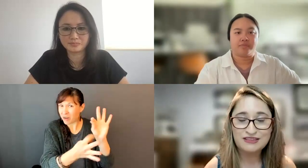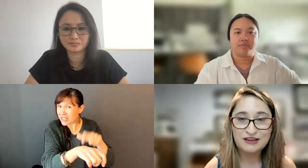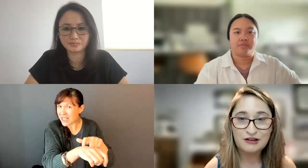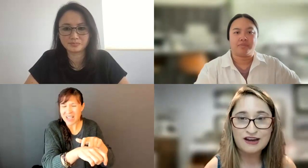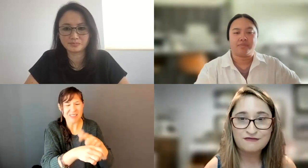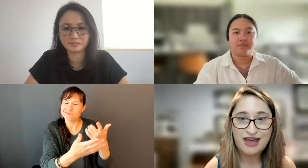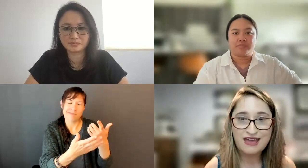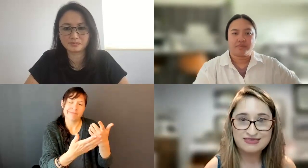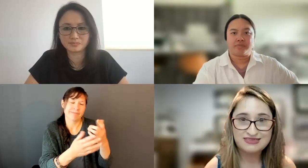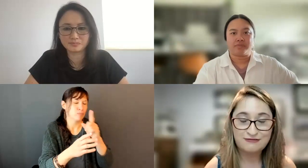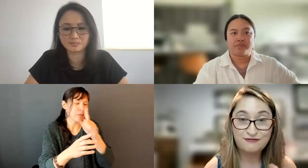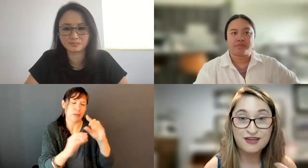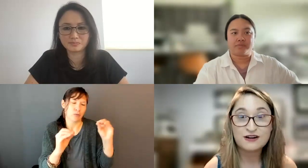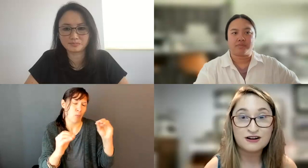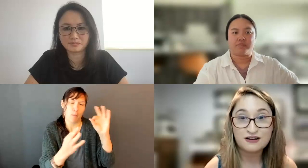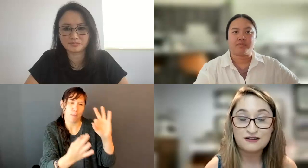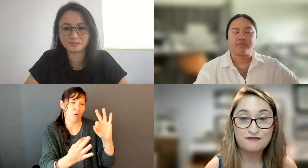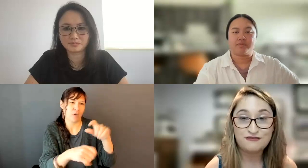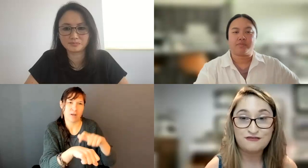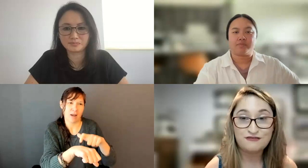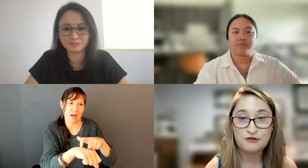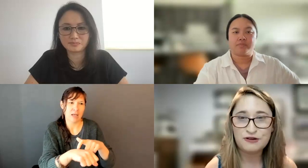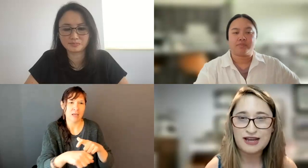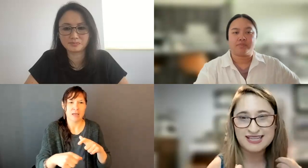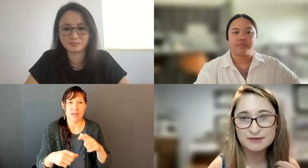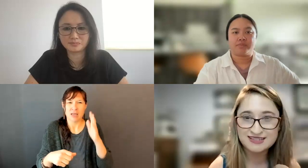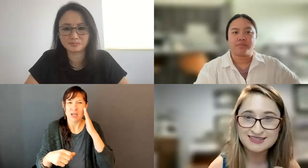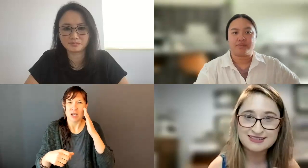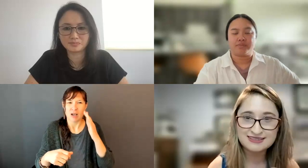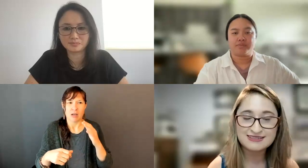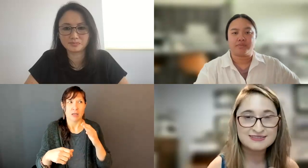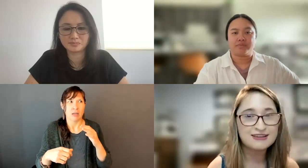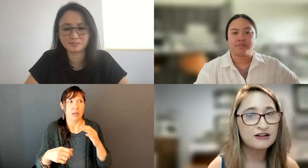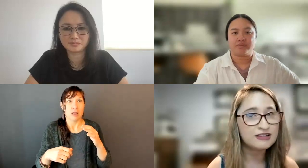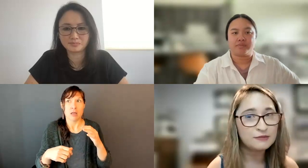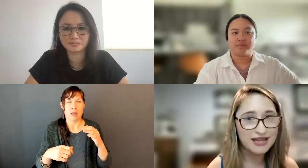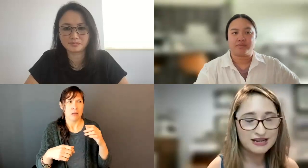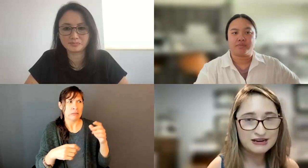and I think a lot of that fear of the unknown kinda keeps us stuck a little bit.